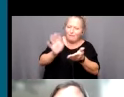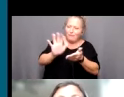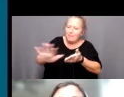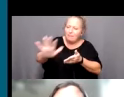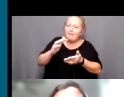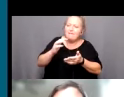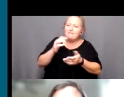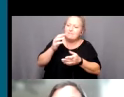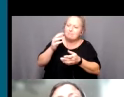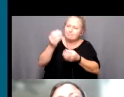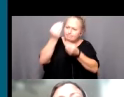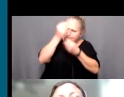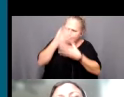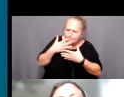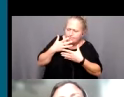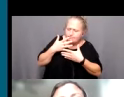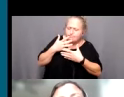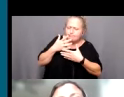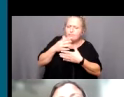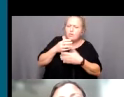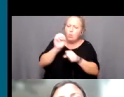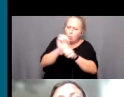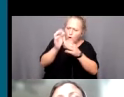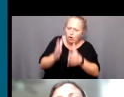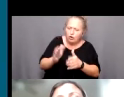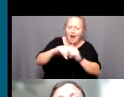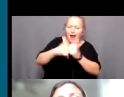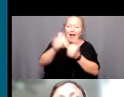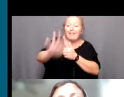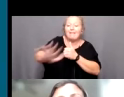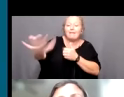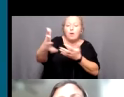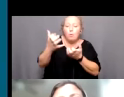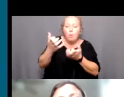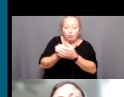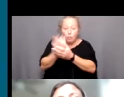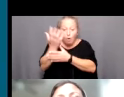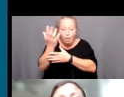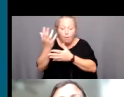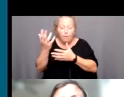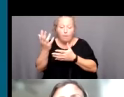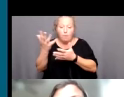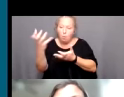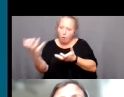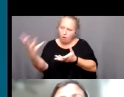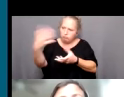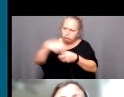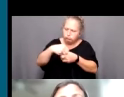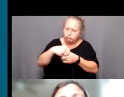that input of the worker in how they want to grow and be part of a